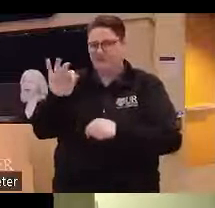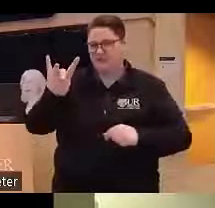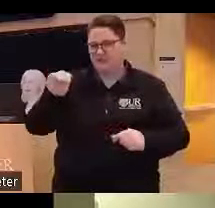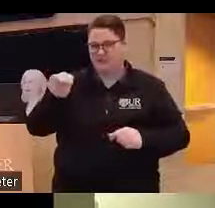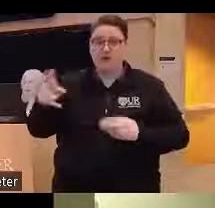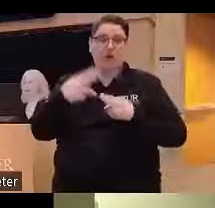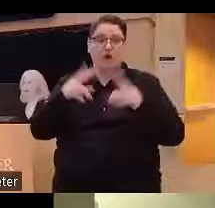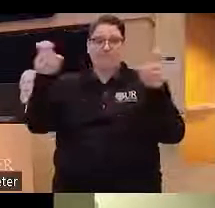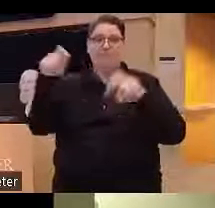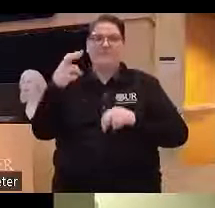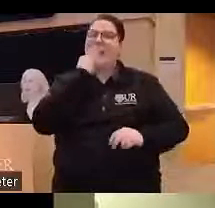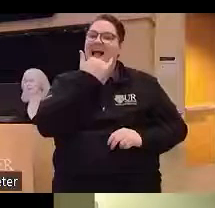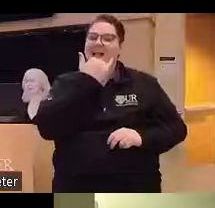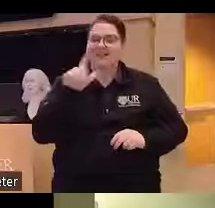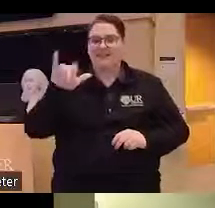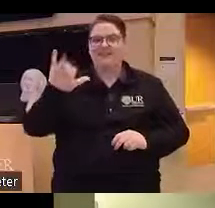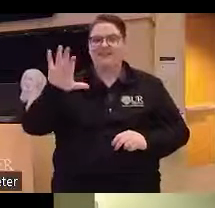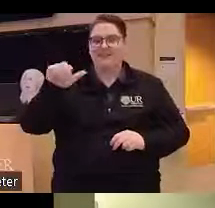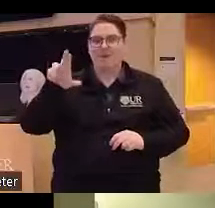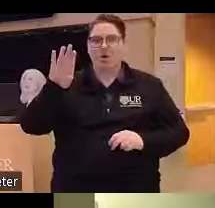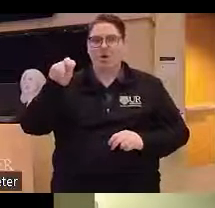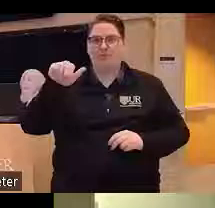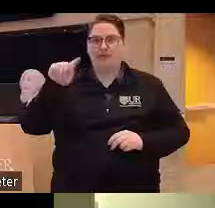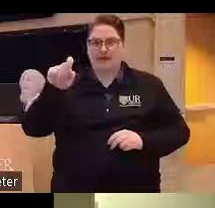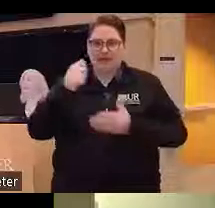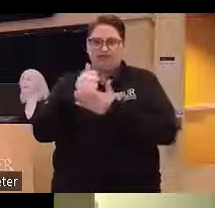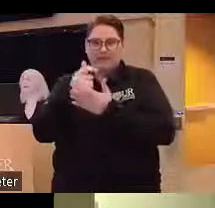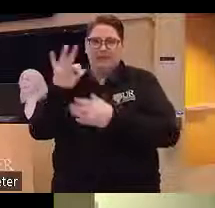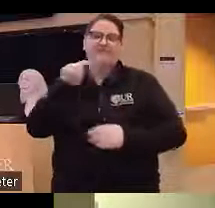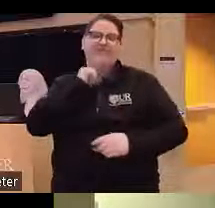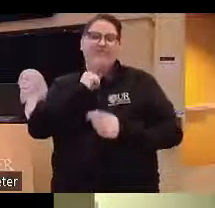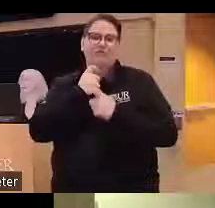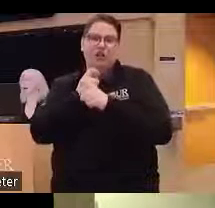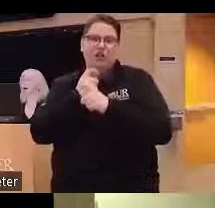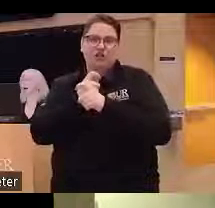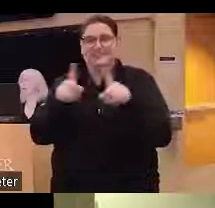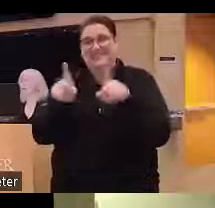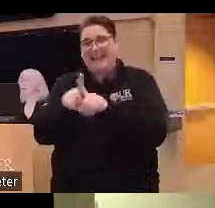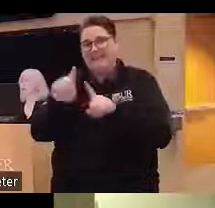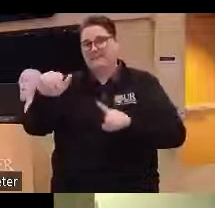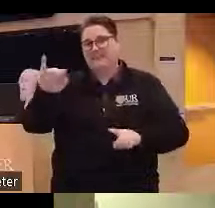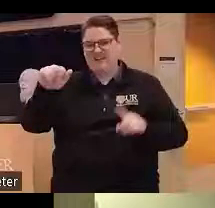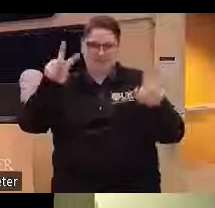The Accidental lithium carbonate treatment of thyro toxicosis as Mania um it's my way to let